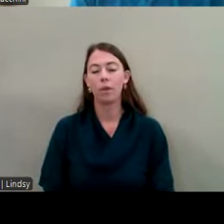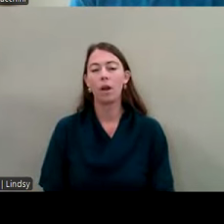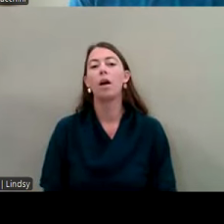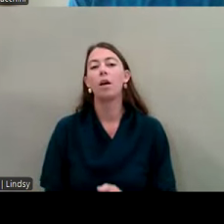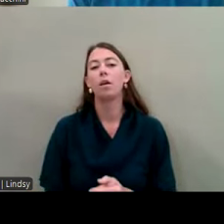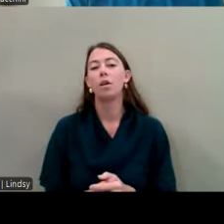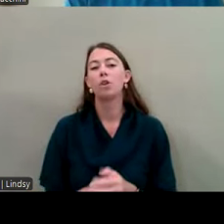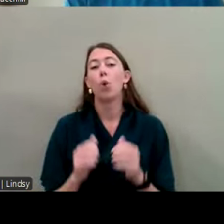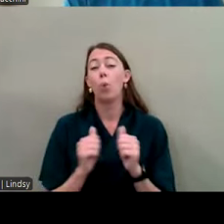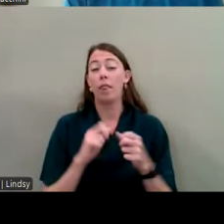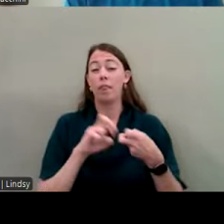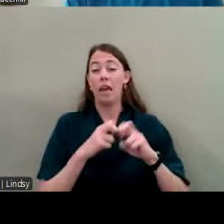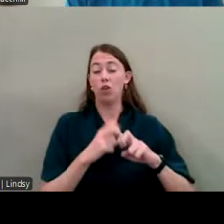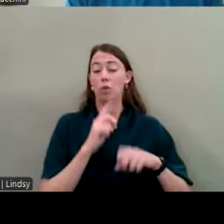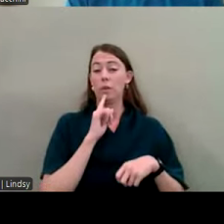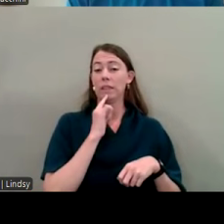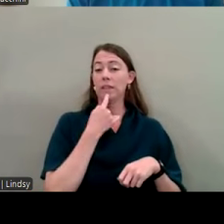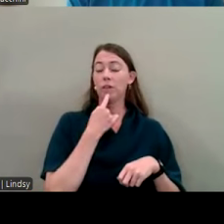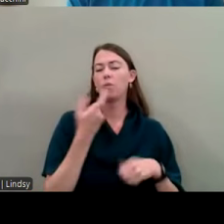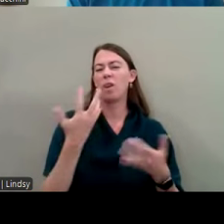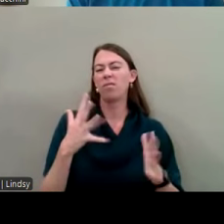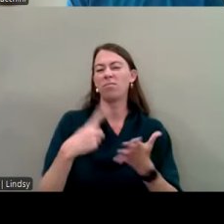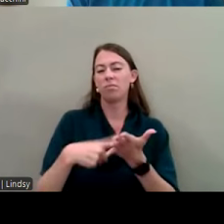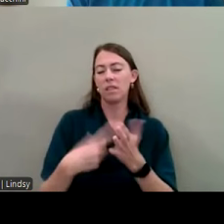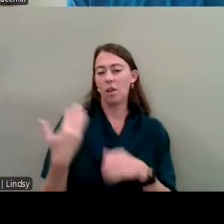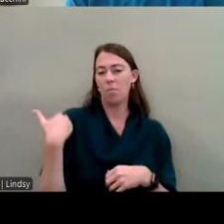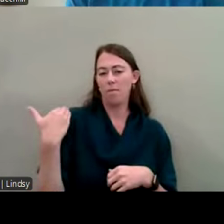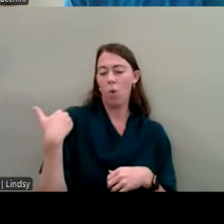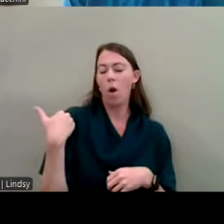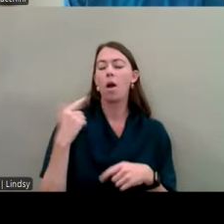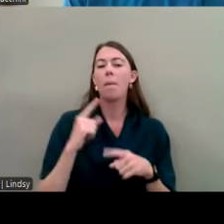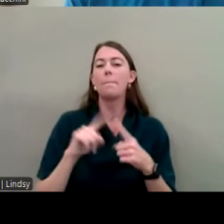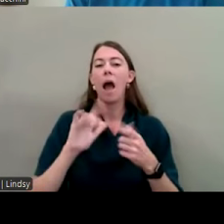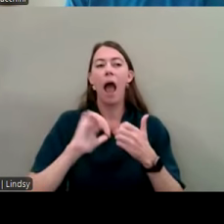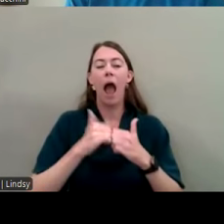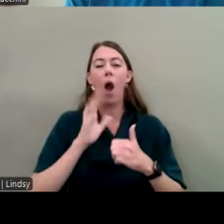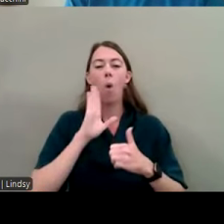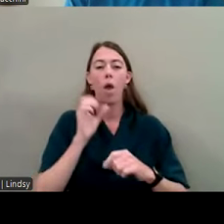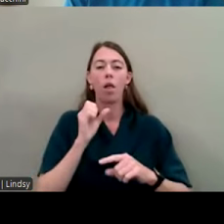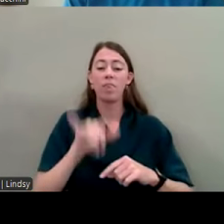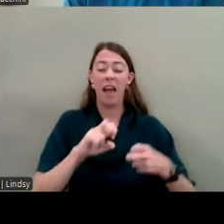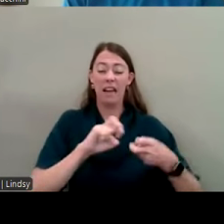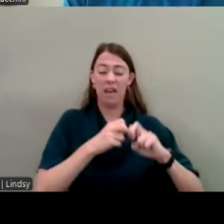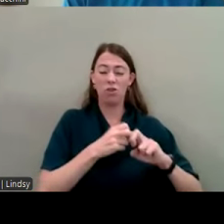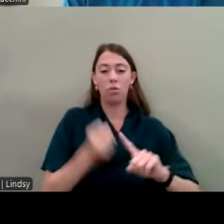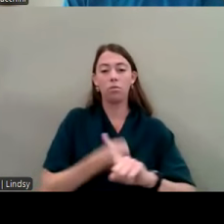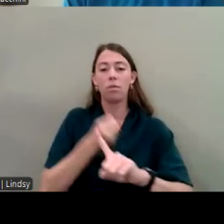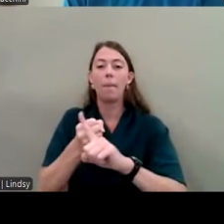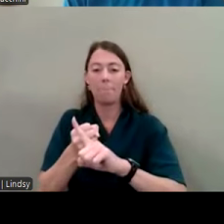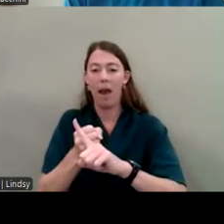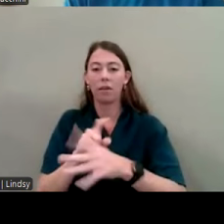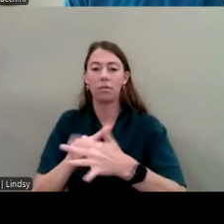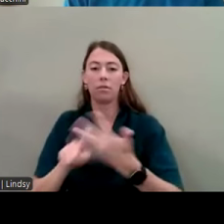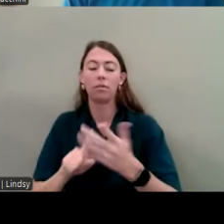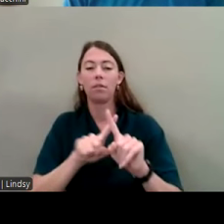alluded to before. So how impactful the issue will be on the final experience.